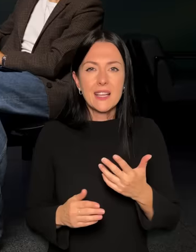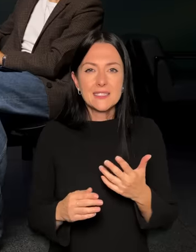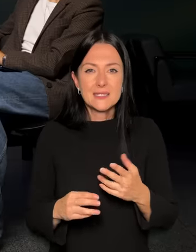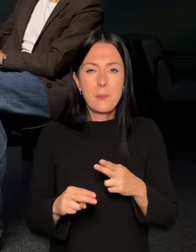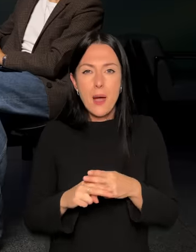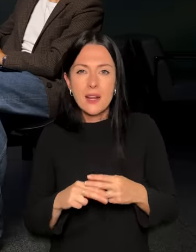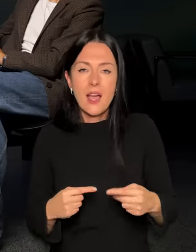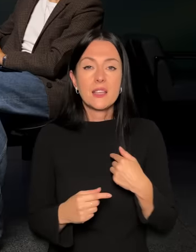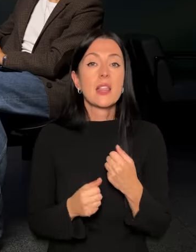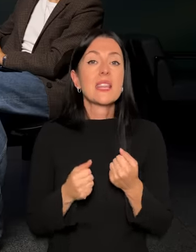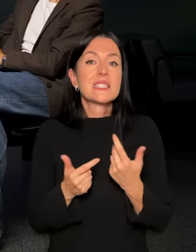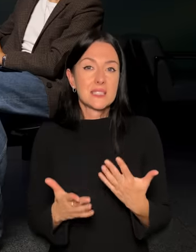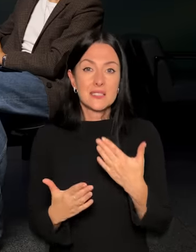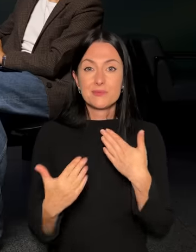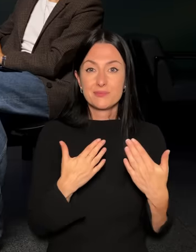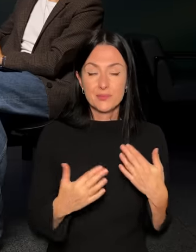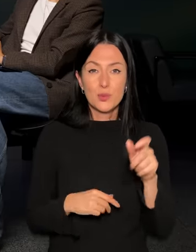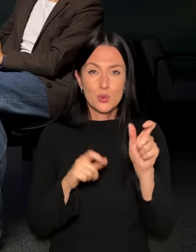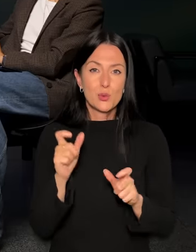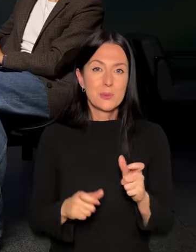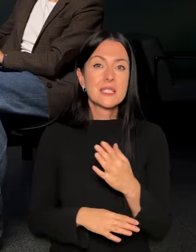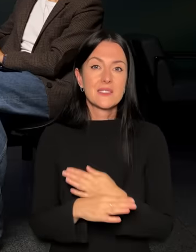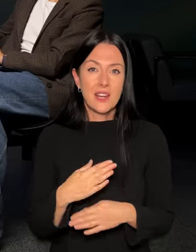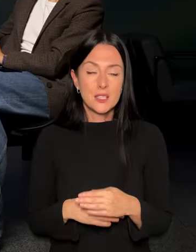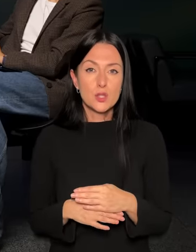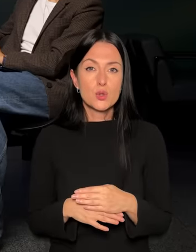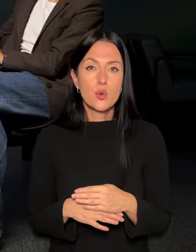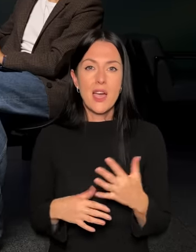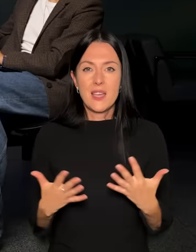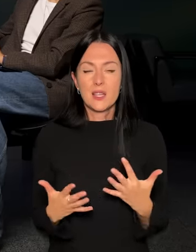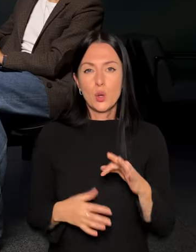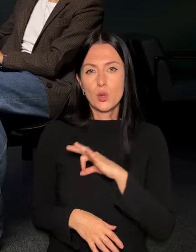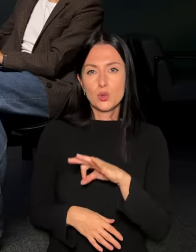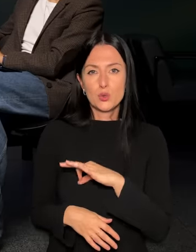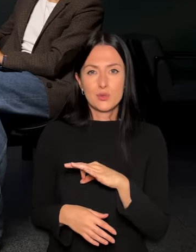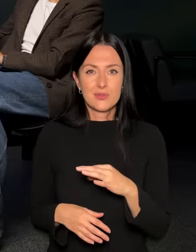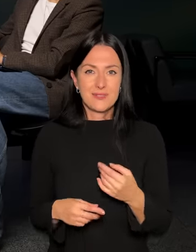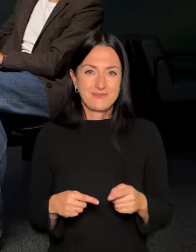I've spoken to people with disabilities who use these wheelchairs.